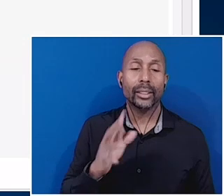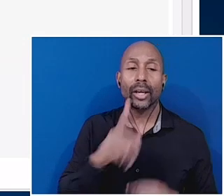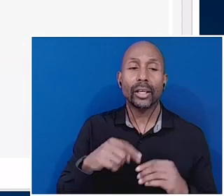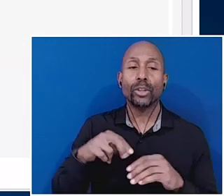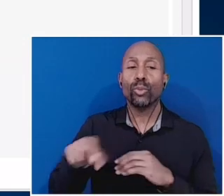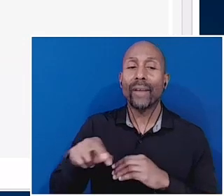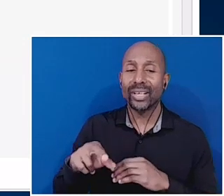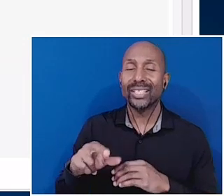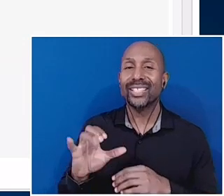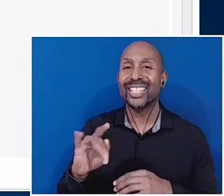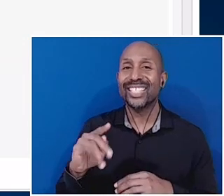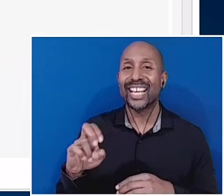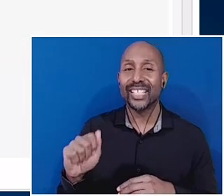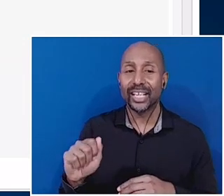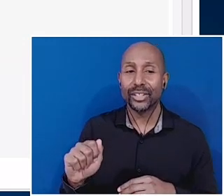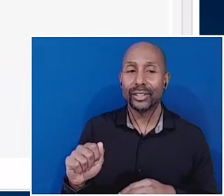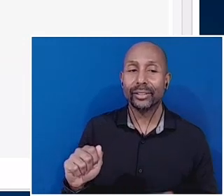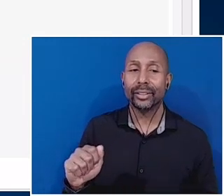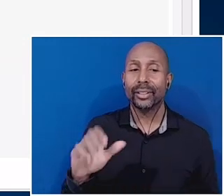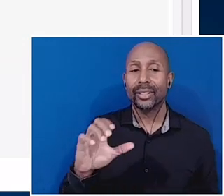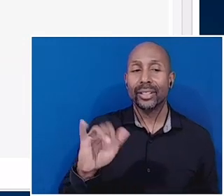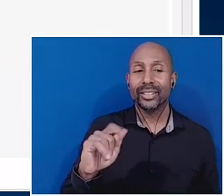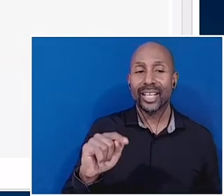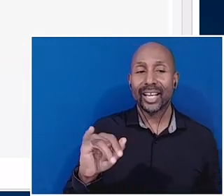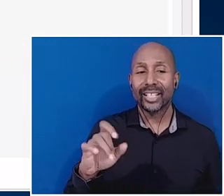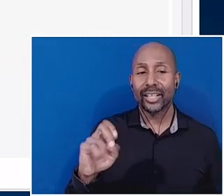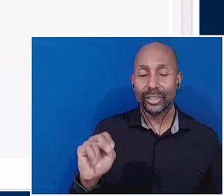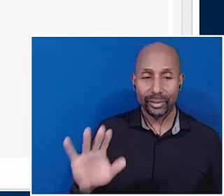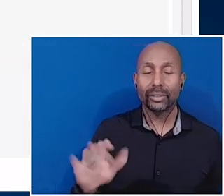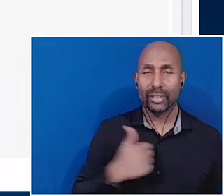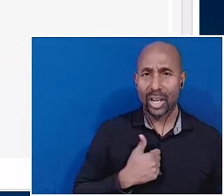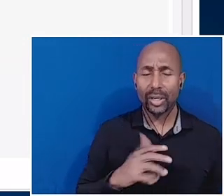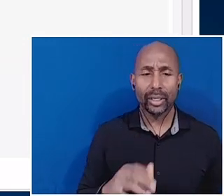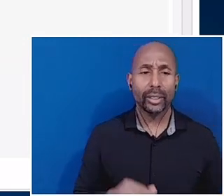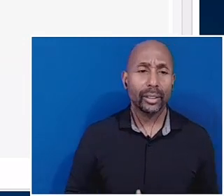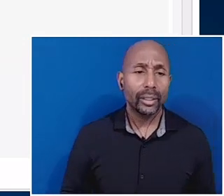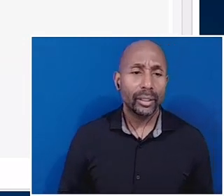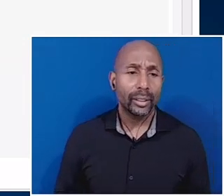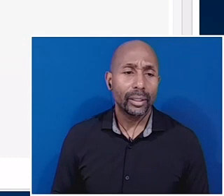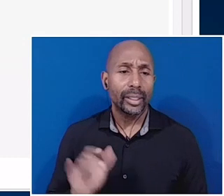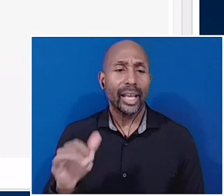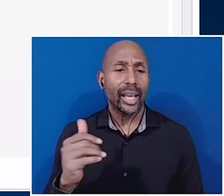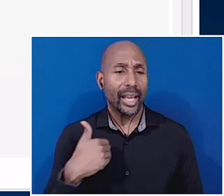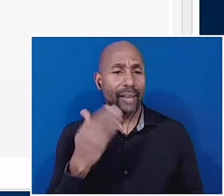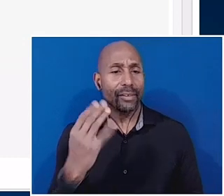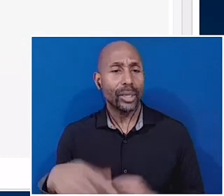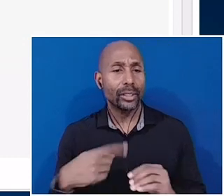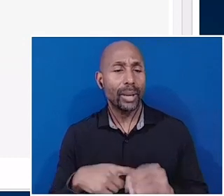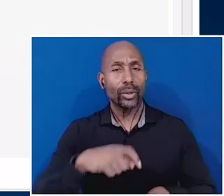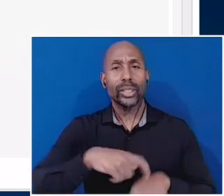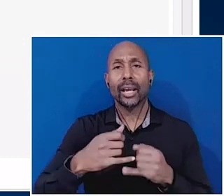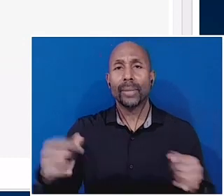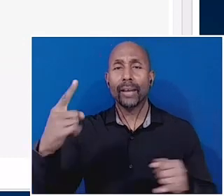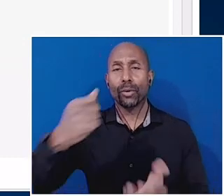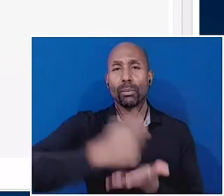Thanks. And again, that has some information about timelines for the approval of sub-change.